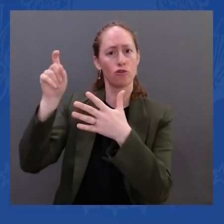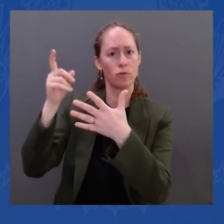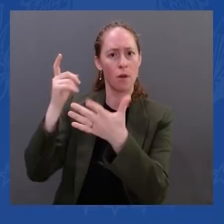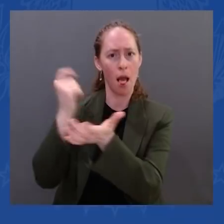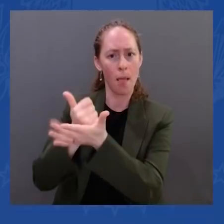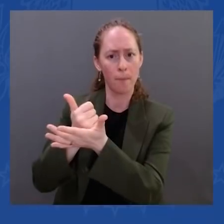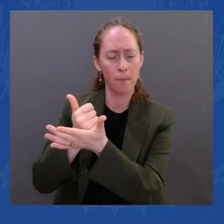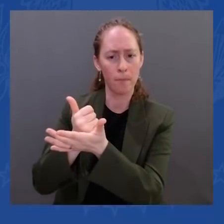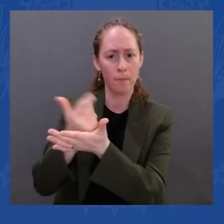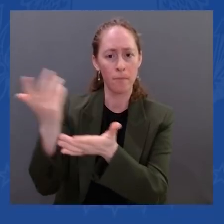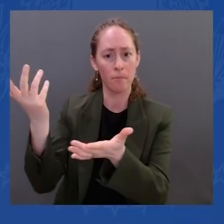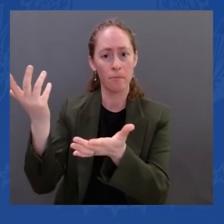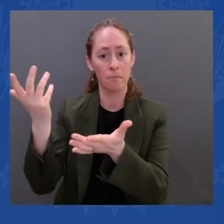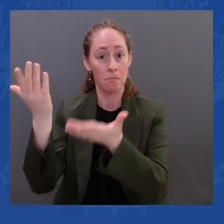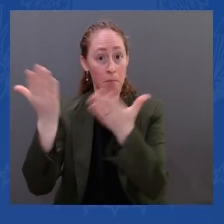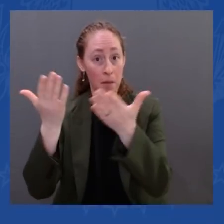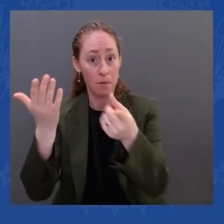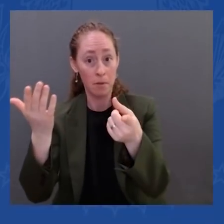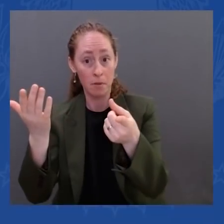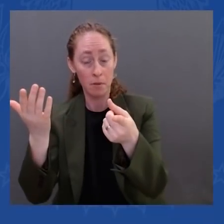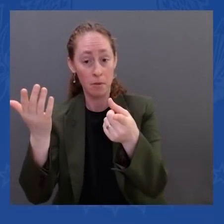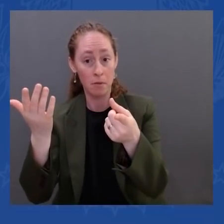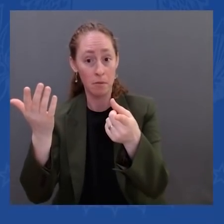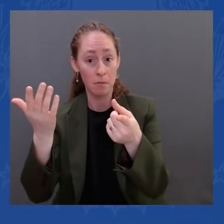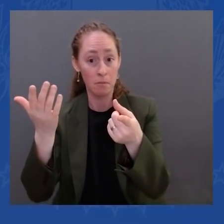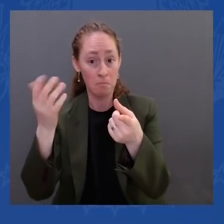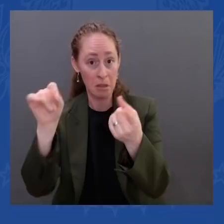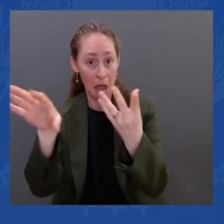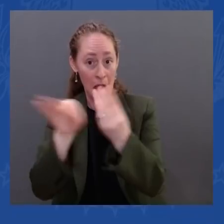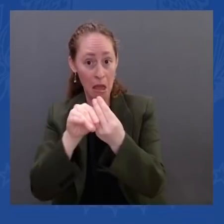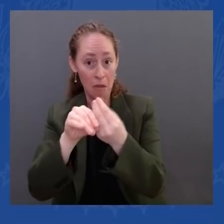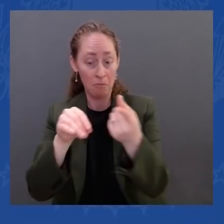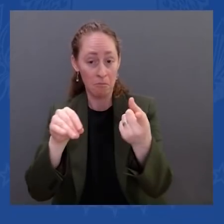Prime Minister Kishida: (As interpreted.)